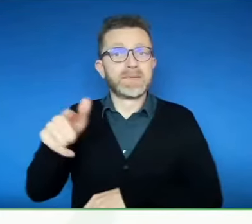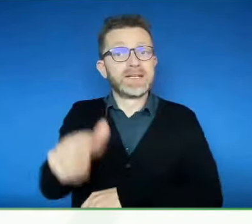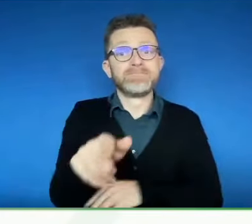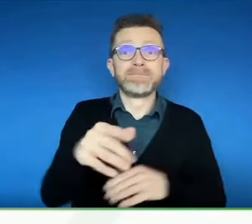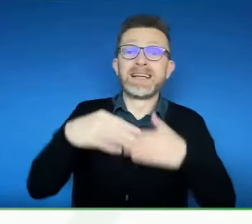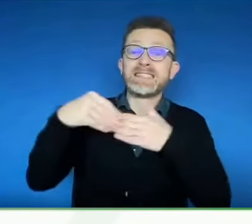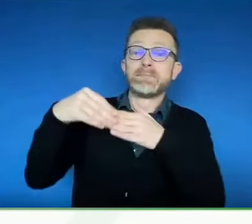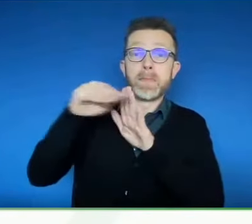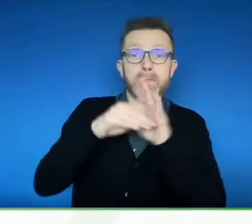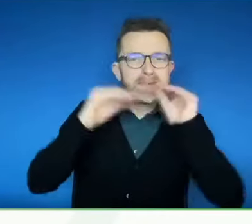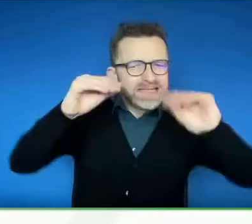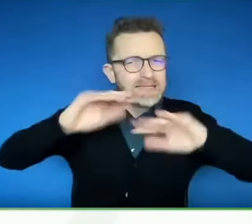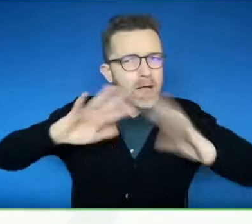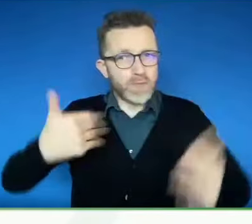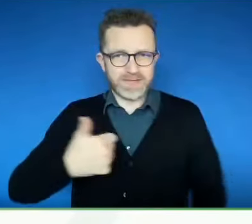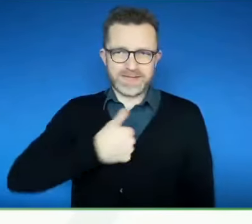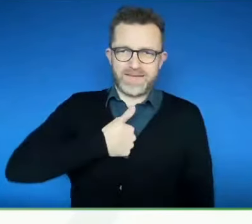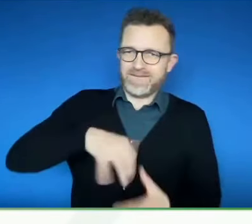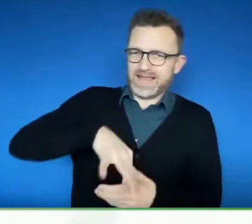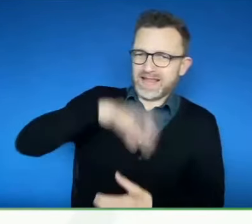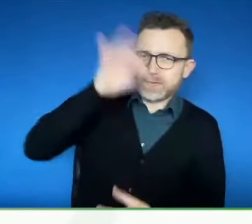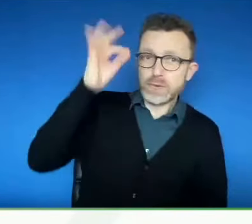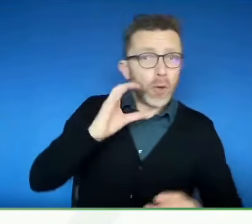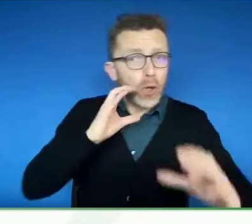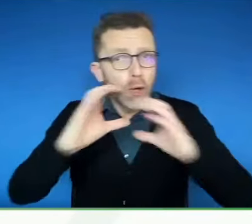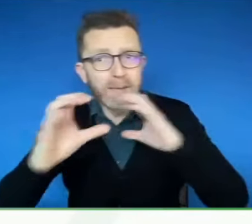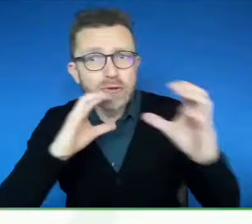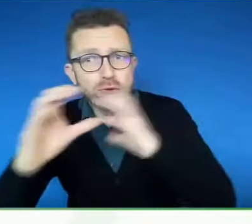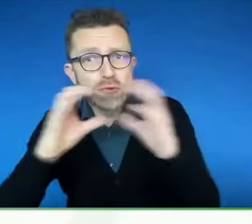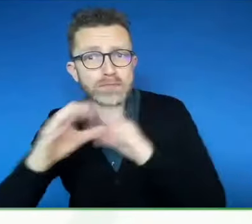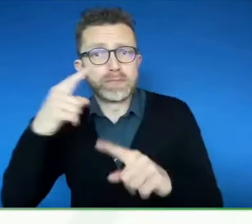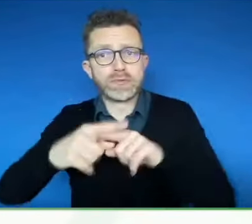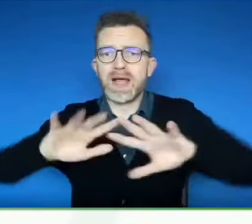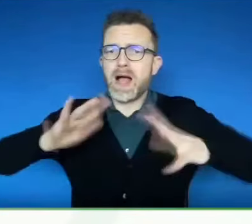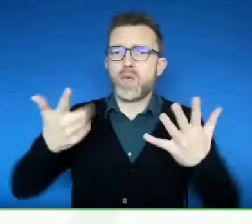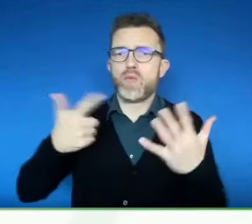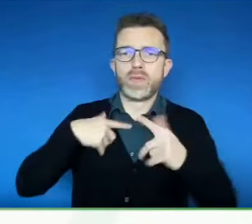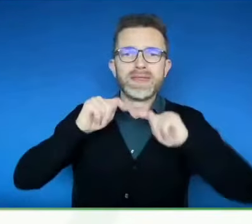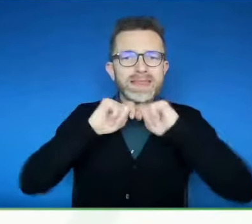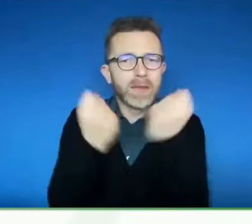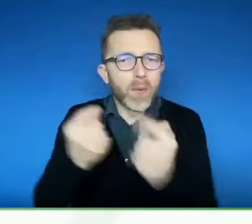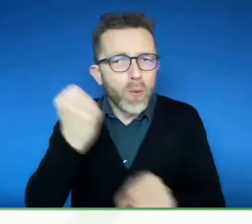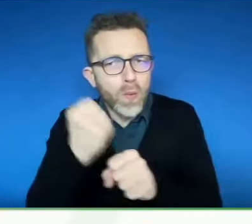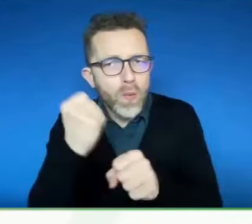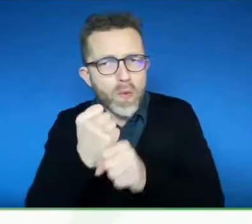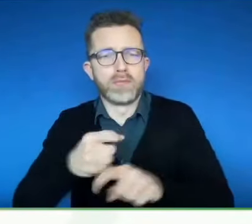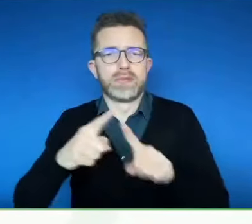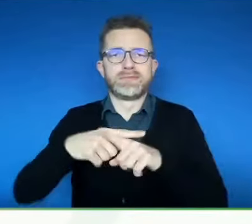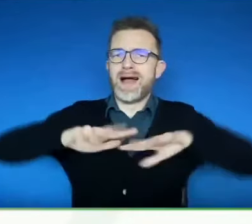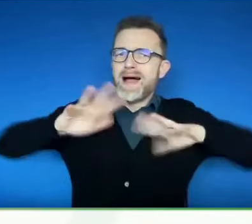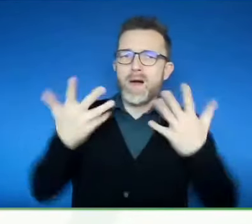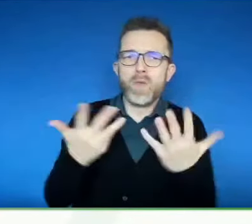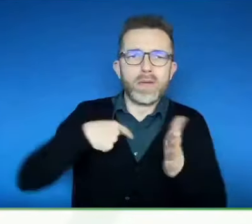You need things after that to keep you breaking through the various barriers, not just disability but going back to your work or your